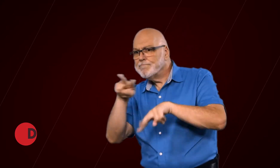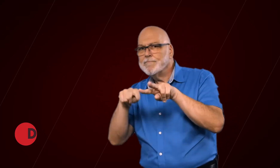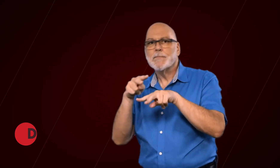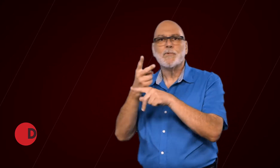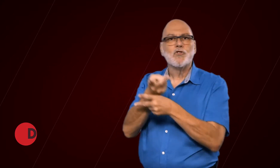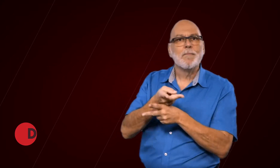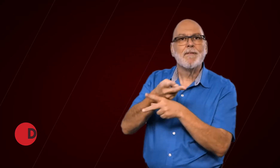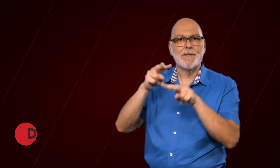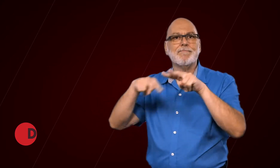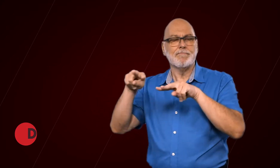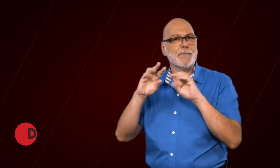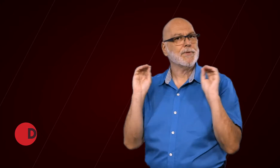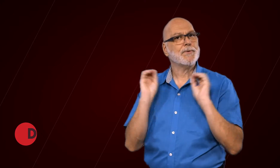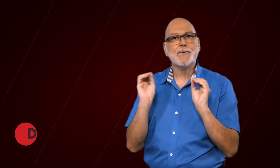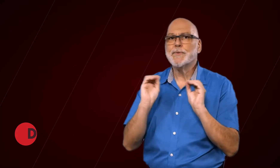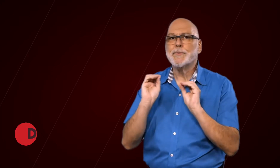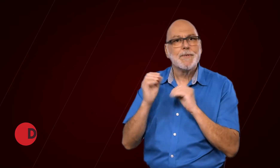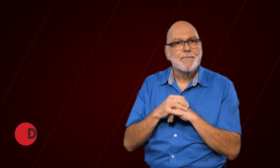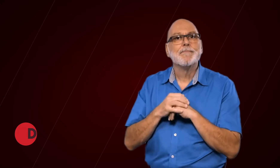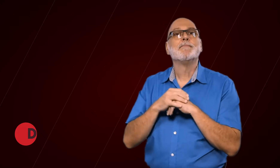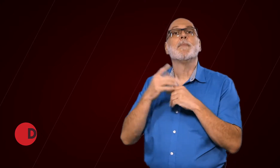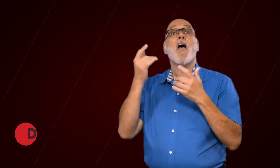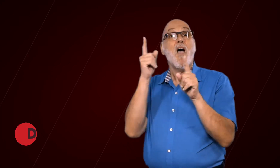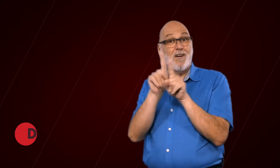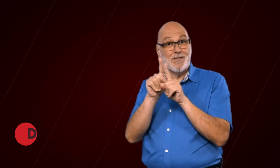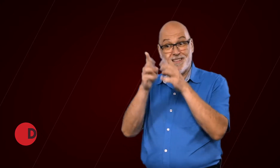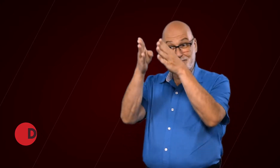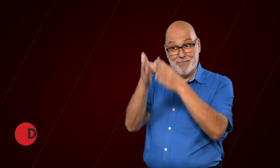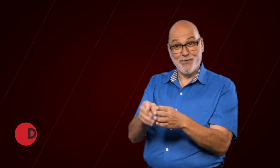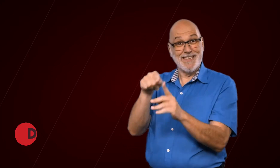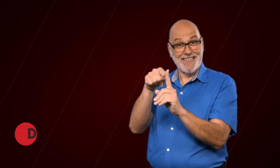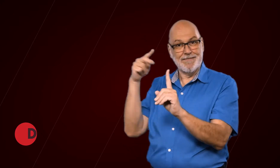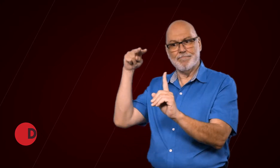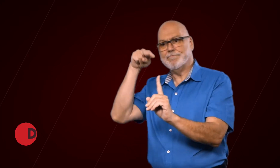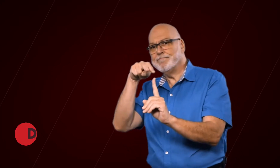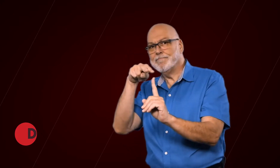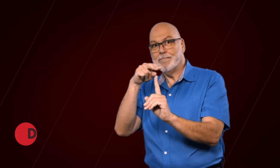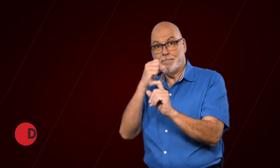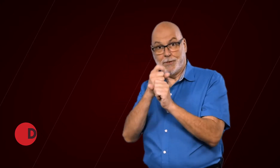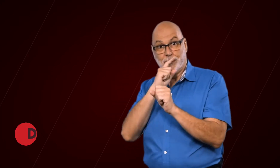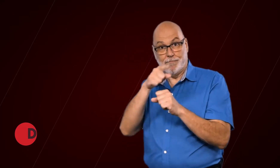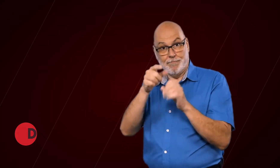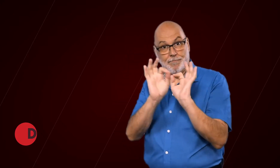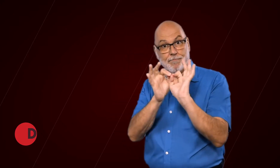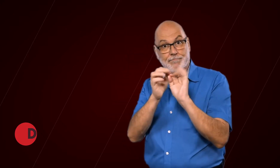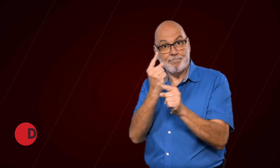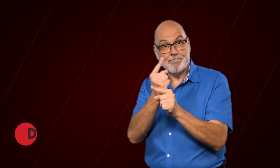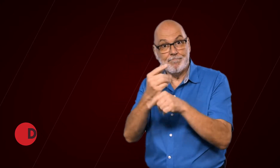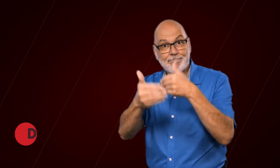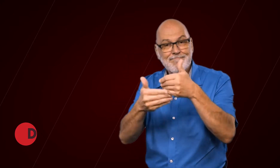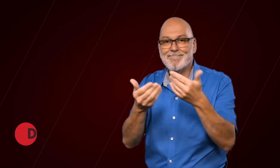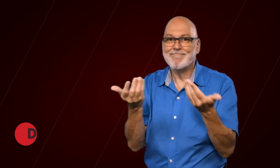any other supervising body therefore, standards of service and quality